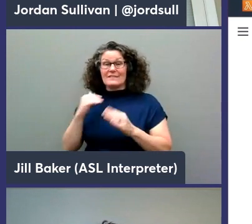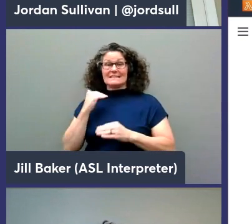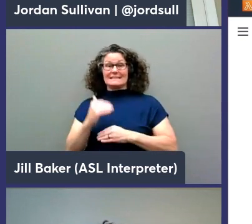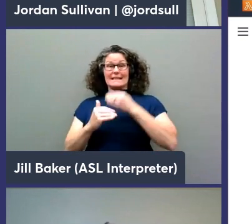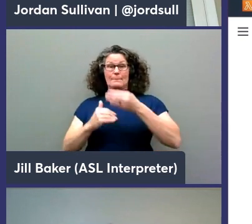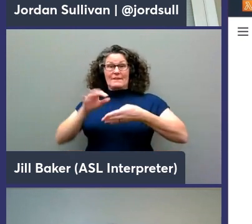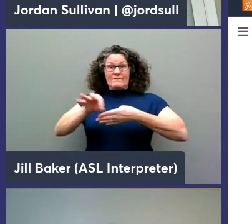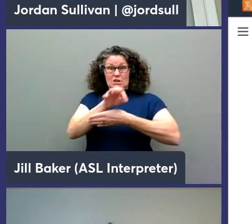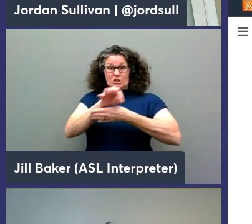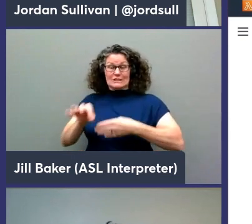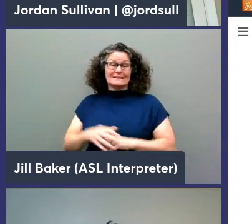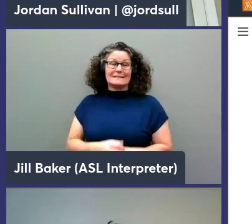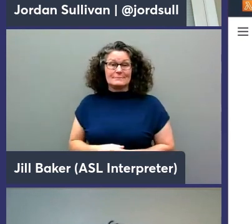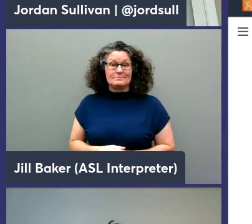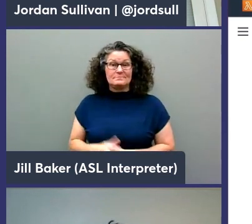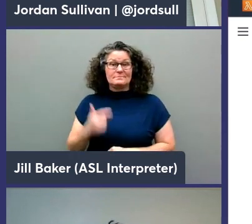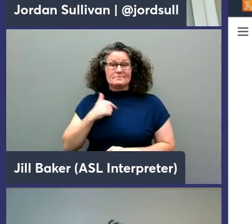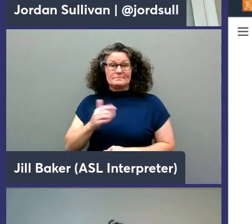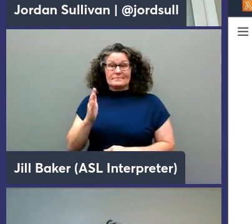So I'm gonna go ahead and un-comment this.